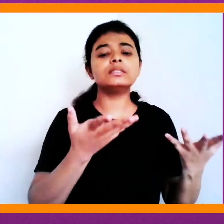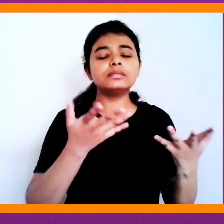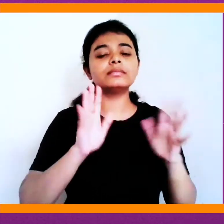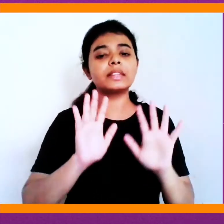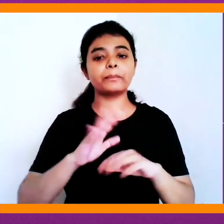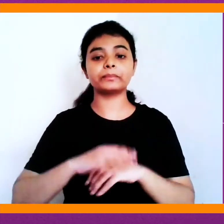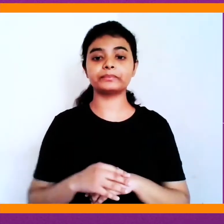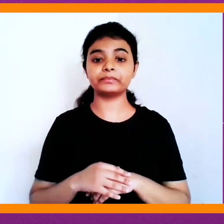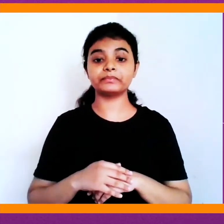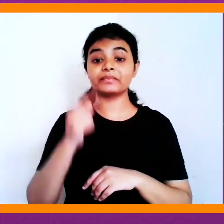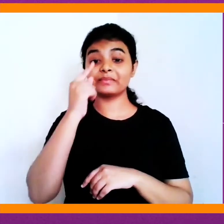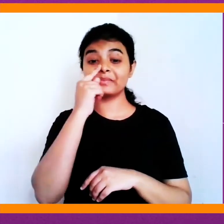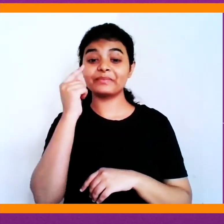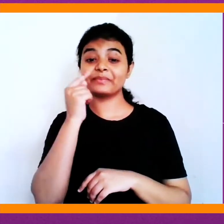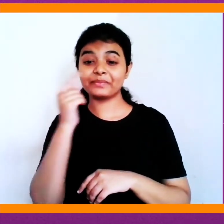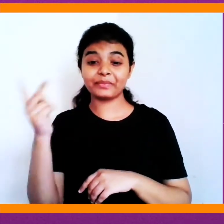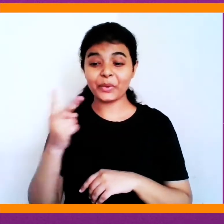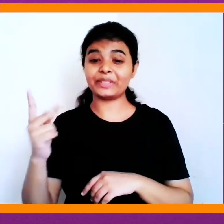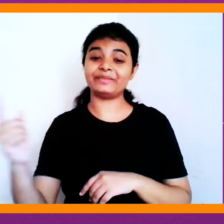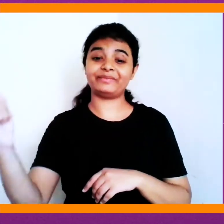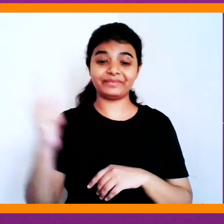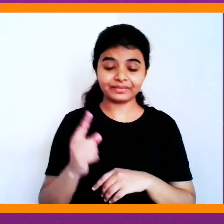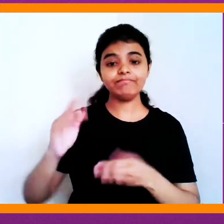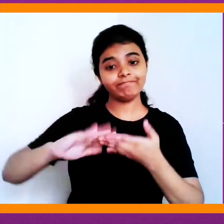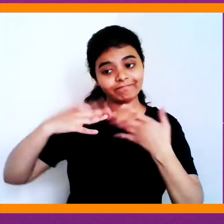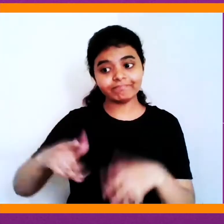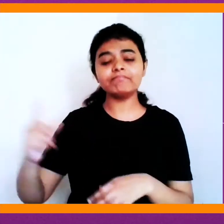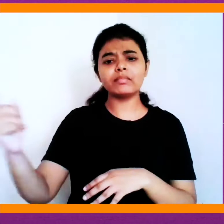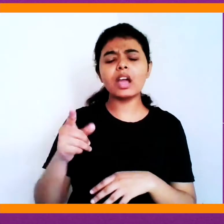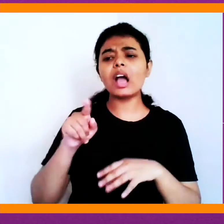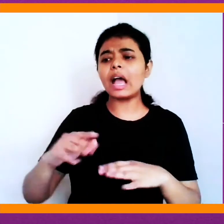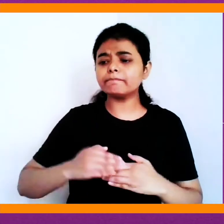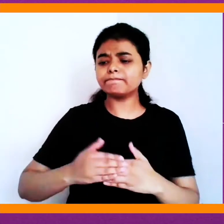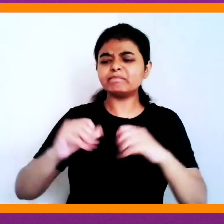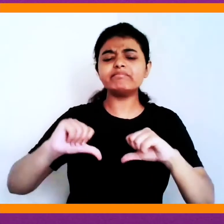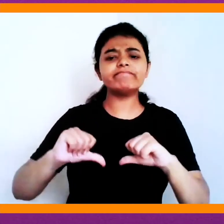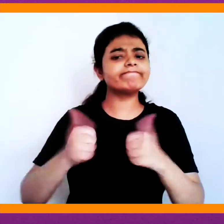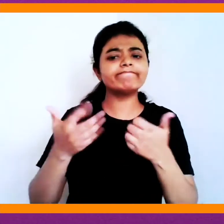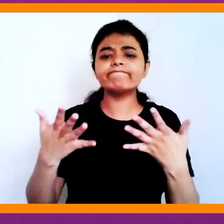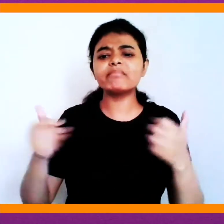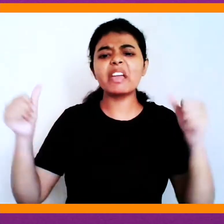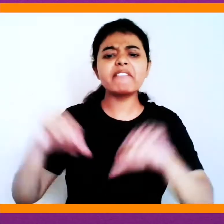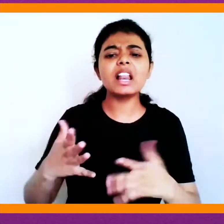around 10 percent of couples will require some help in getting pregnant and we consider that